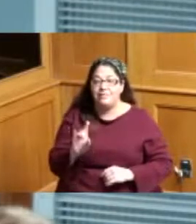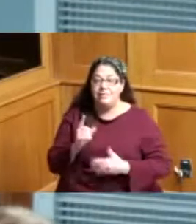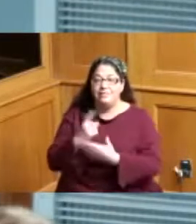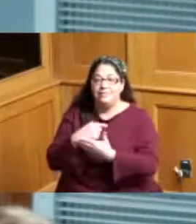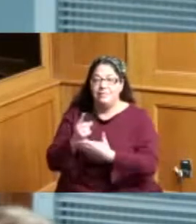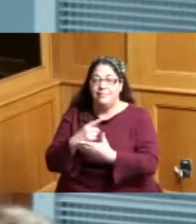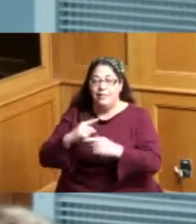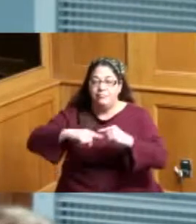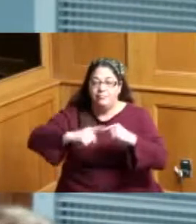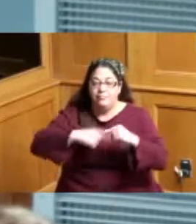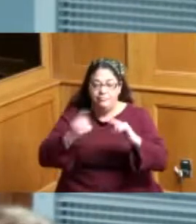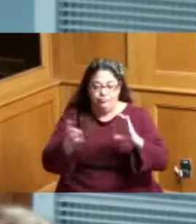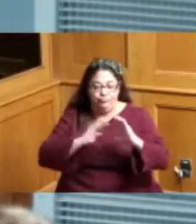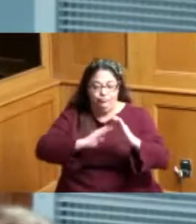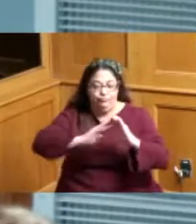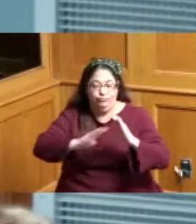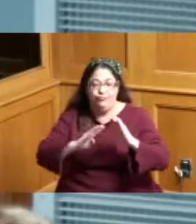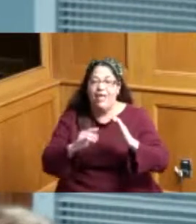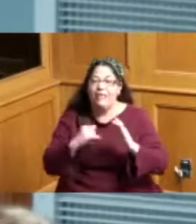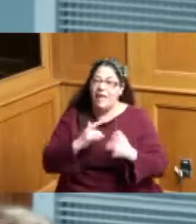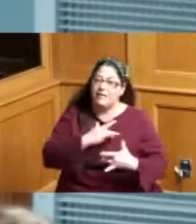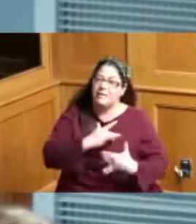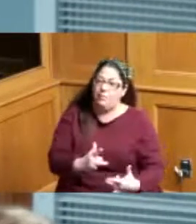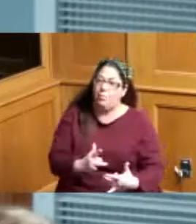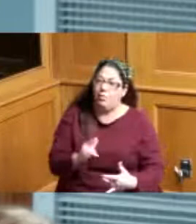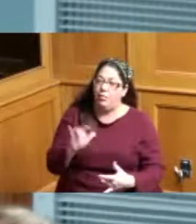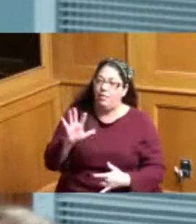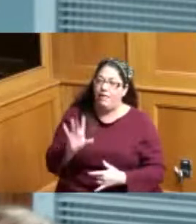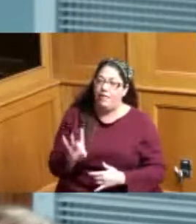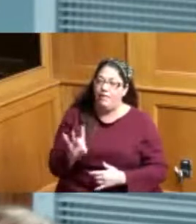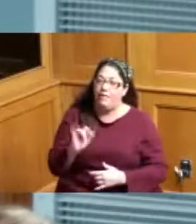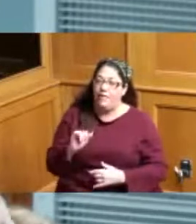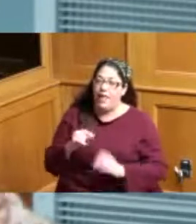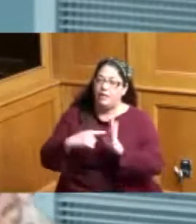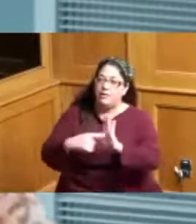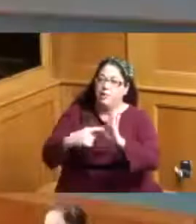there for residentials are your typical okay well that's that's good to know too and also